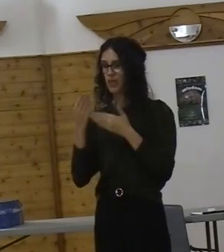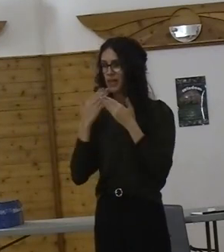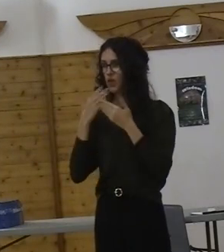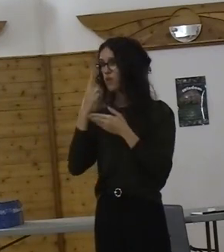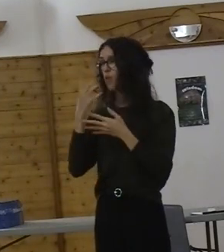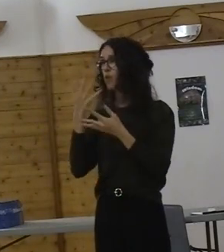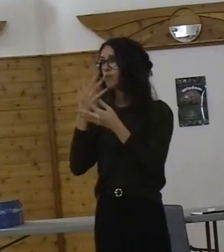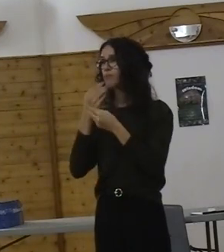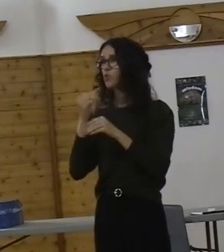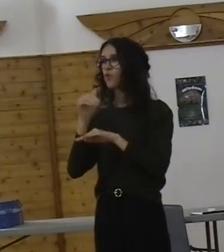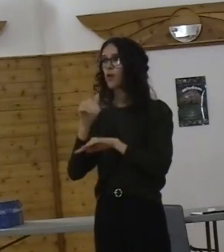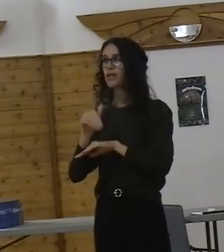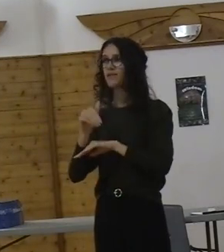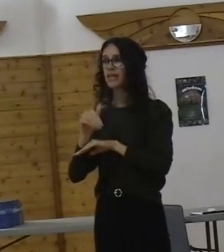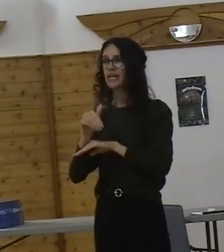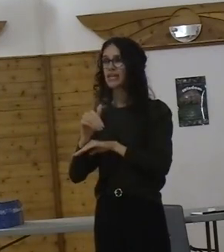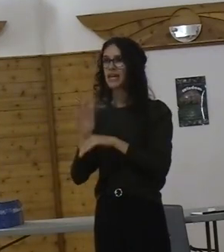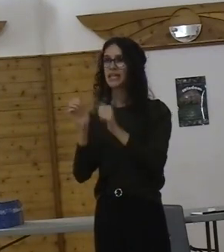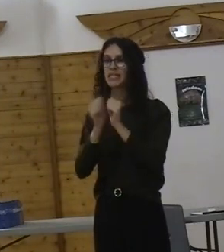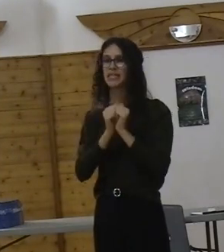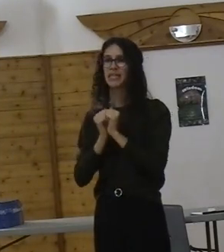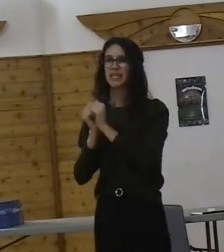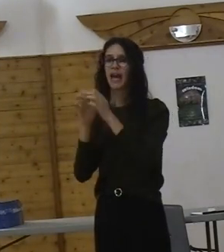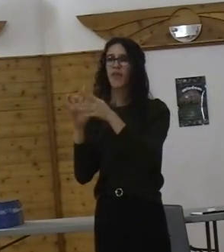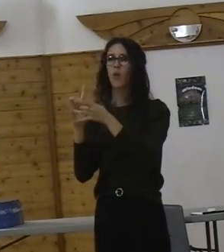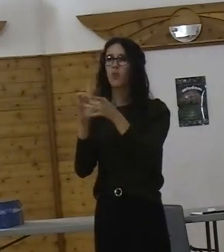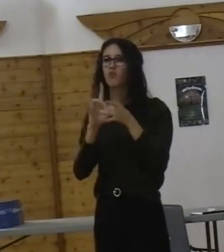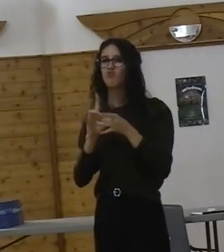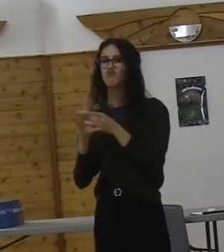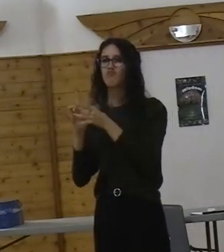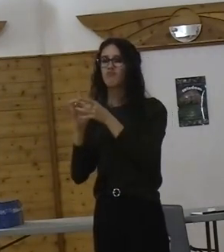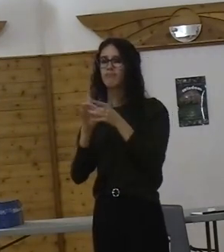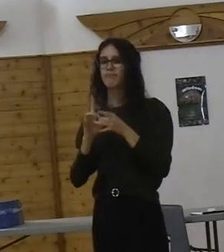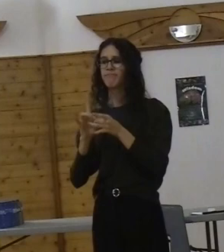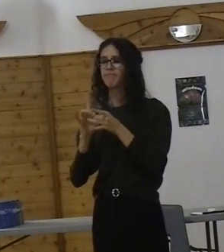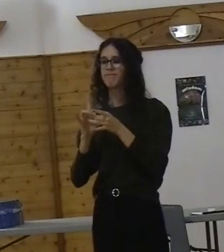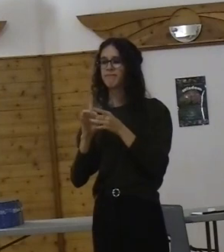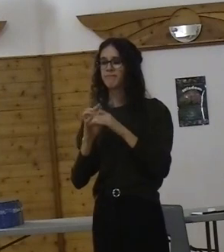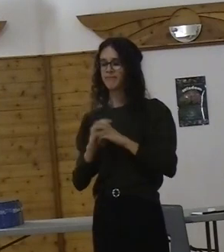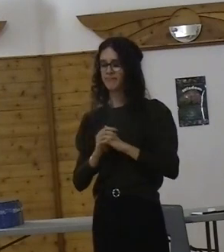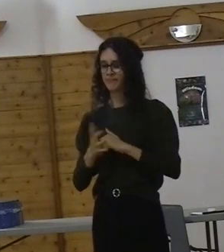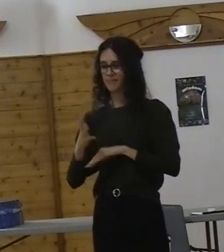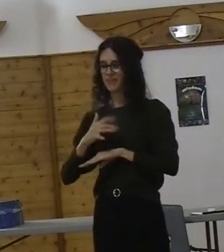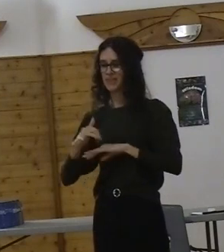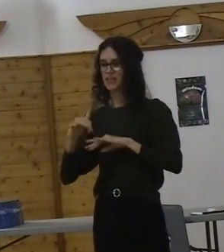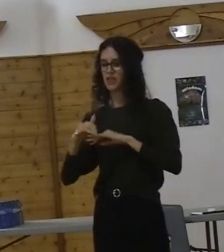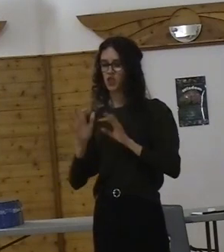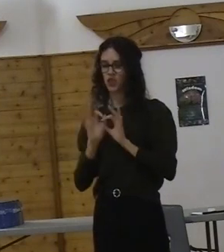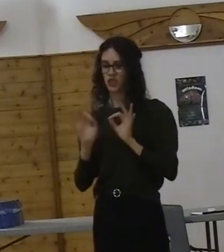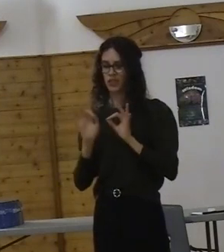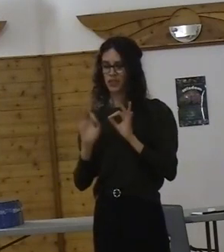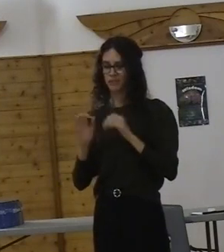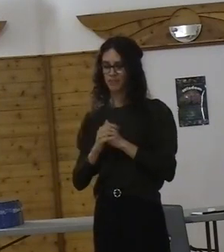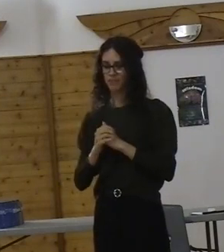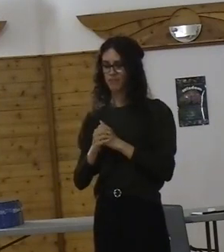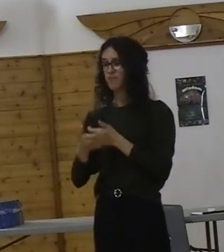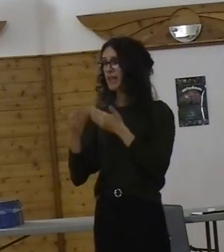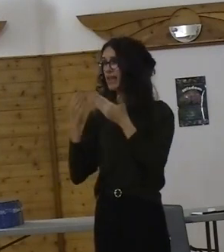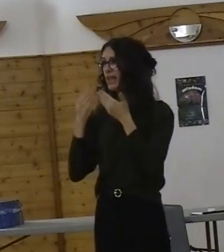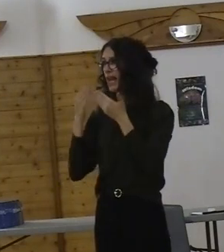for the words that we share with one another